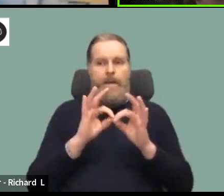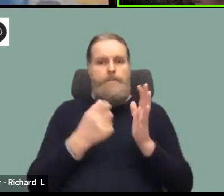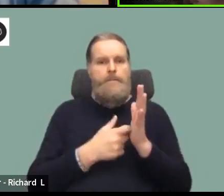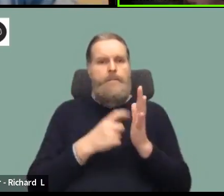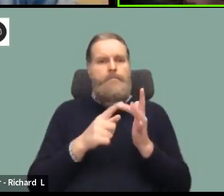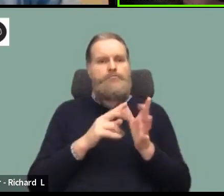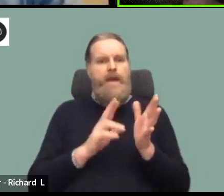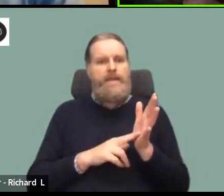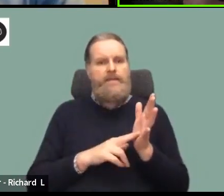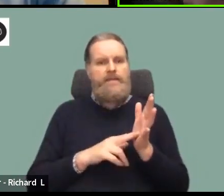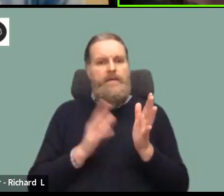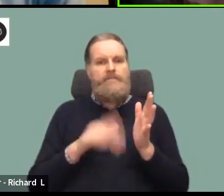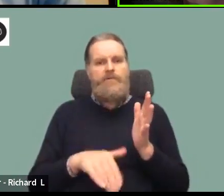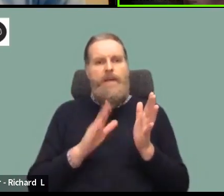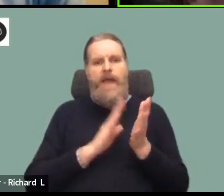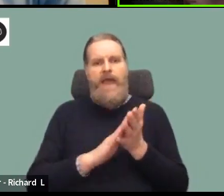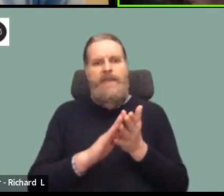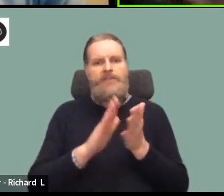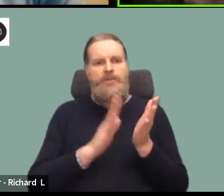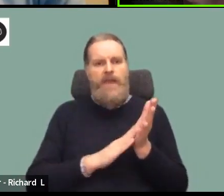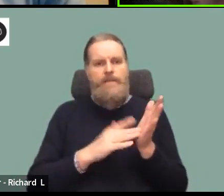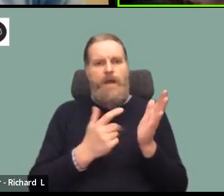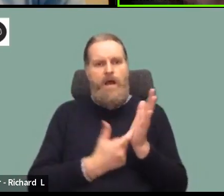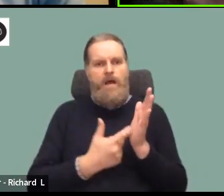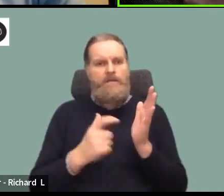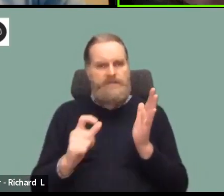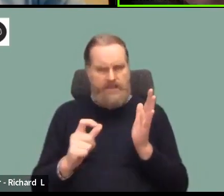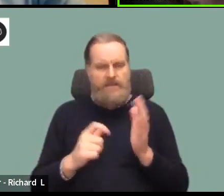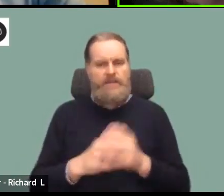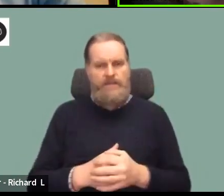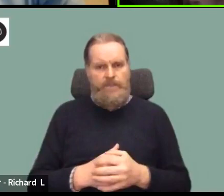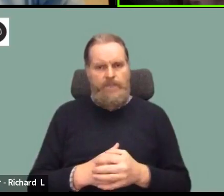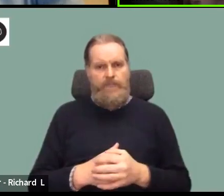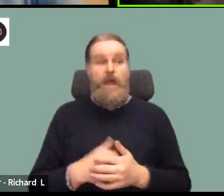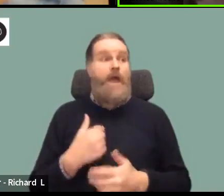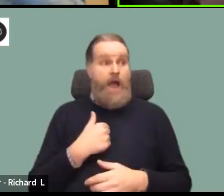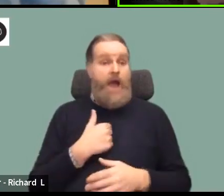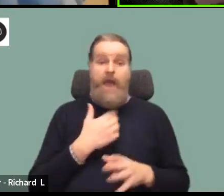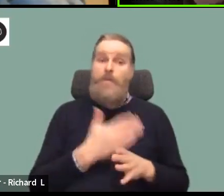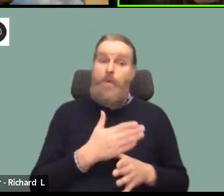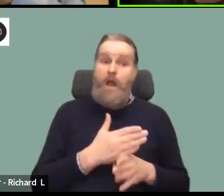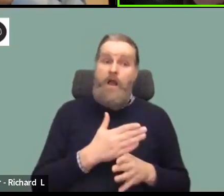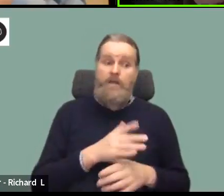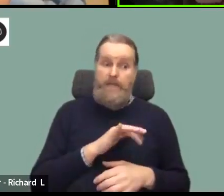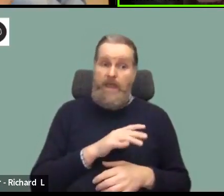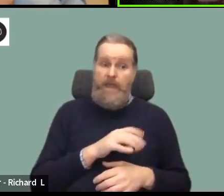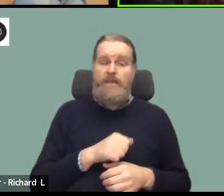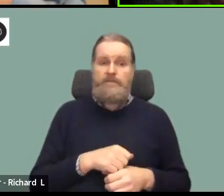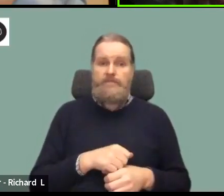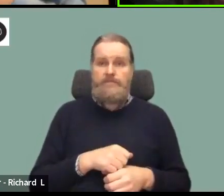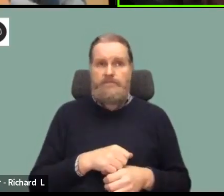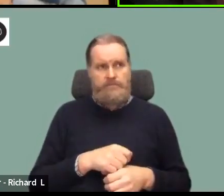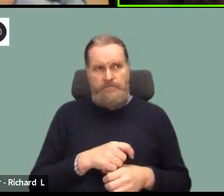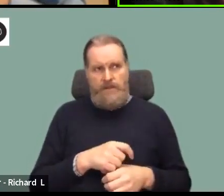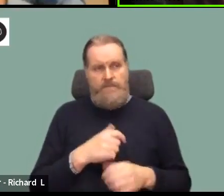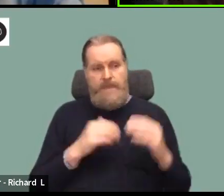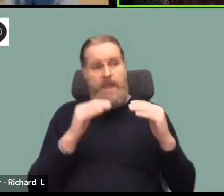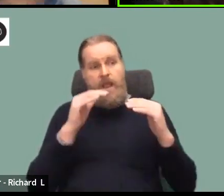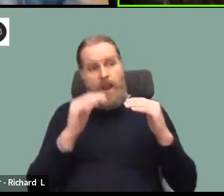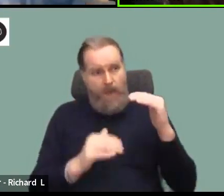Okay. Thank you. Brian Nugent niche Marcy says as PCs member who returned to vote for strike actually works the H Marcy will I see Marcy will I still be